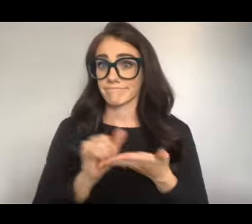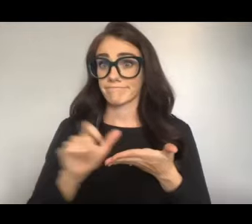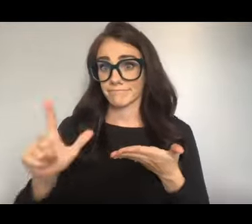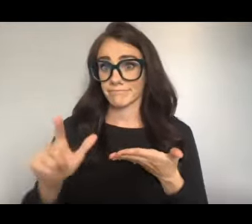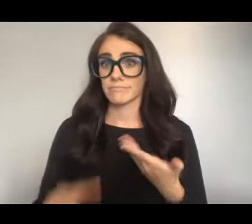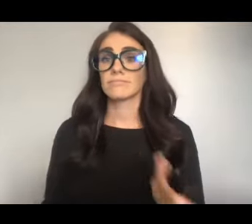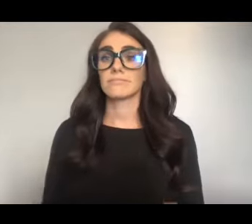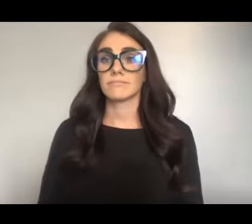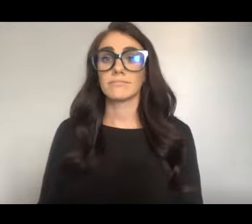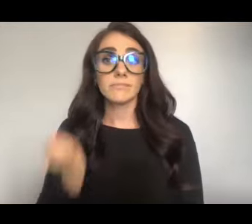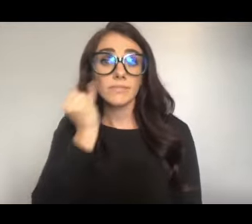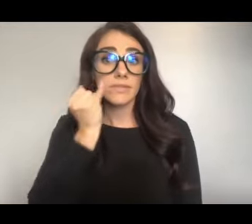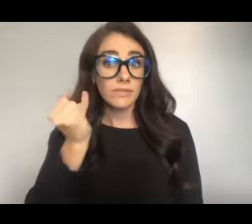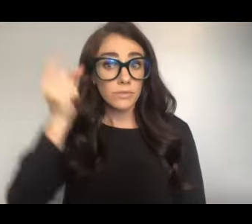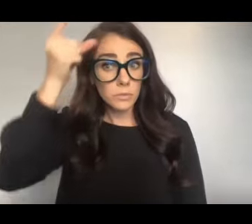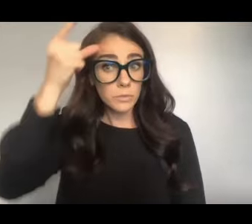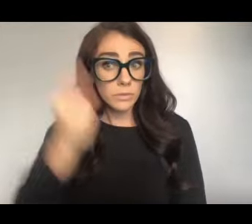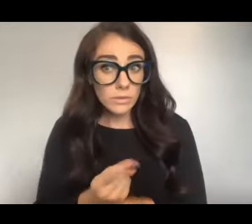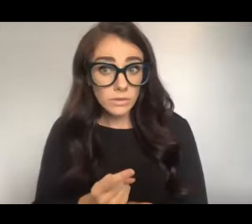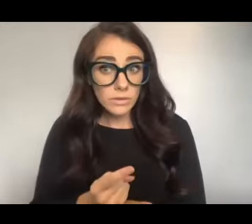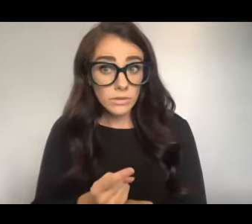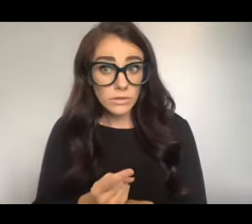That's it. If it's a brother then you'd sign